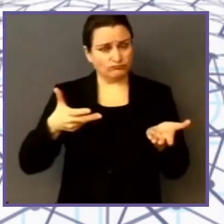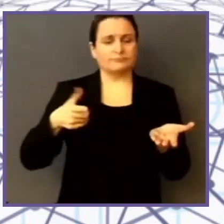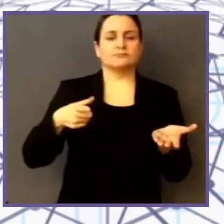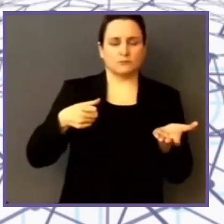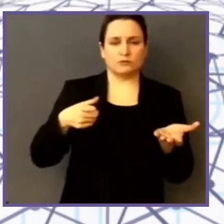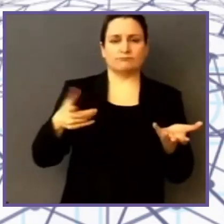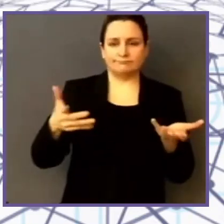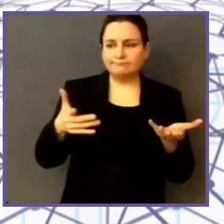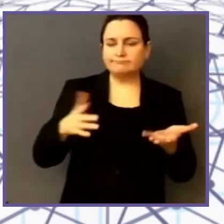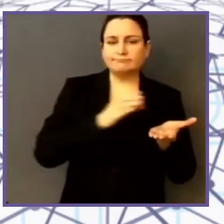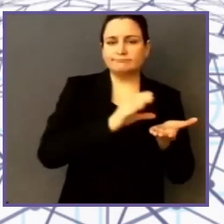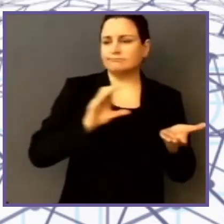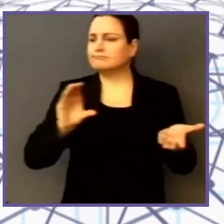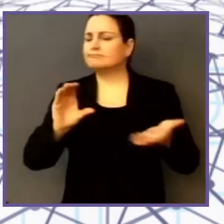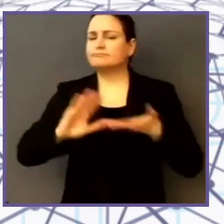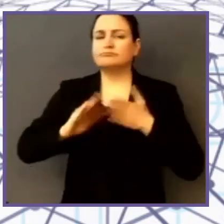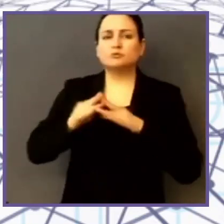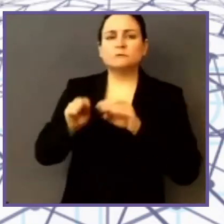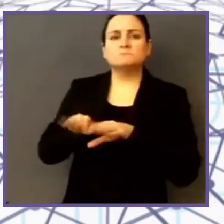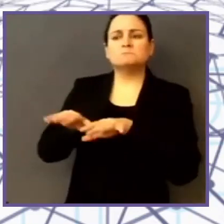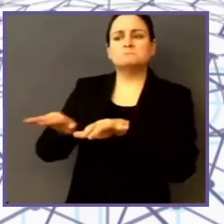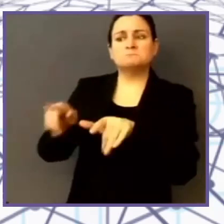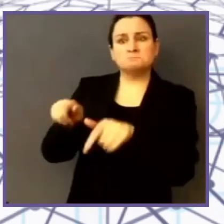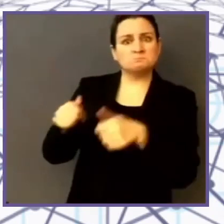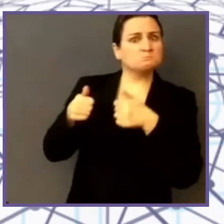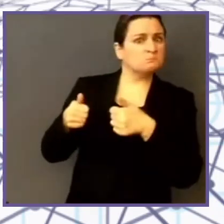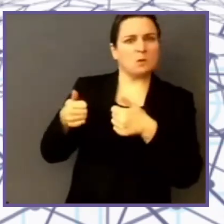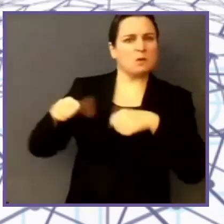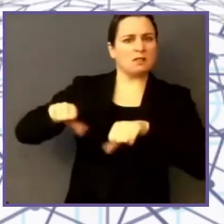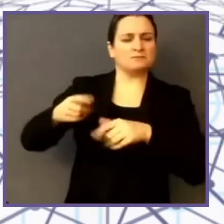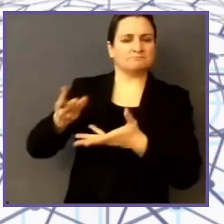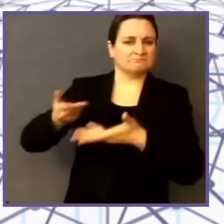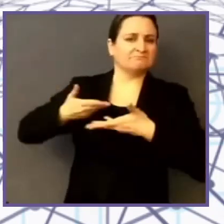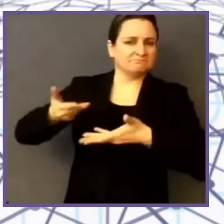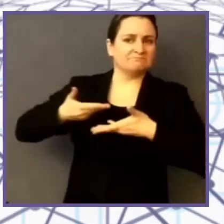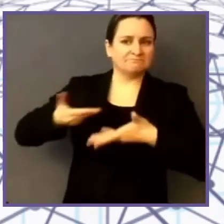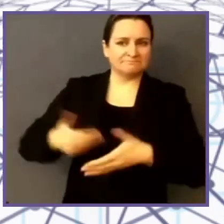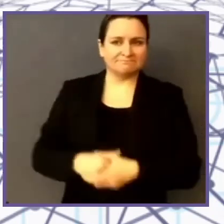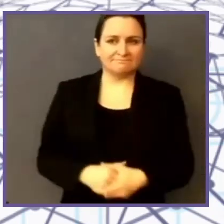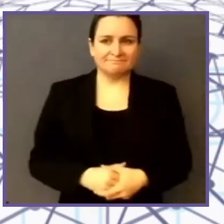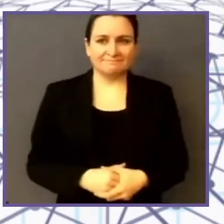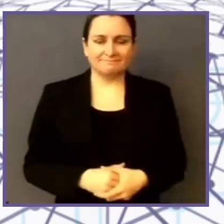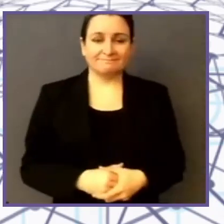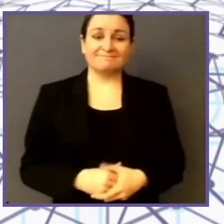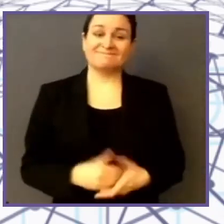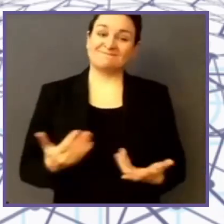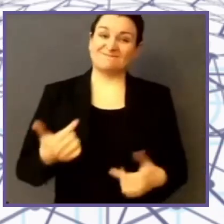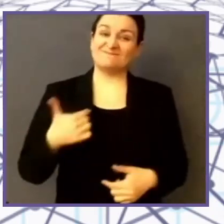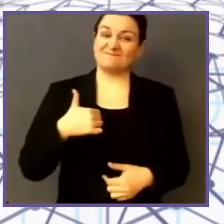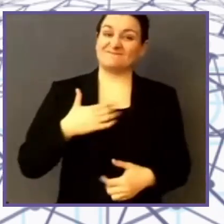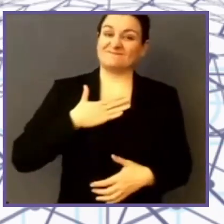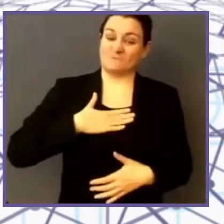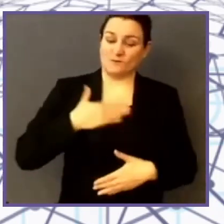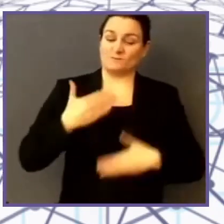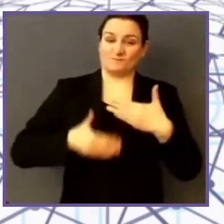So we are taking a very much user user centred design approach to this course as we do at GDI hub.